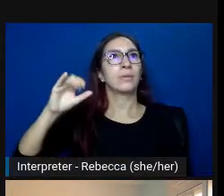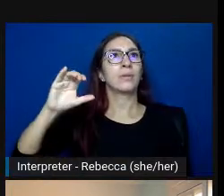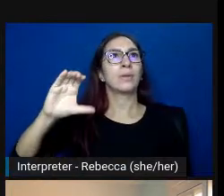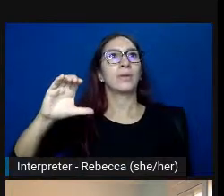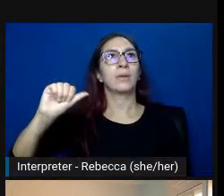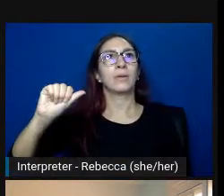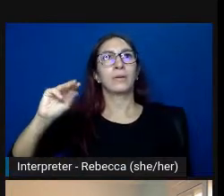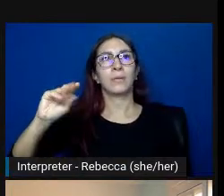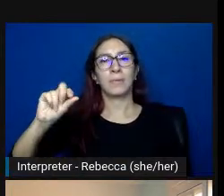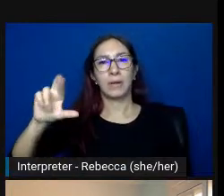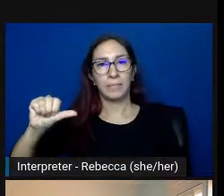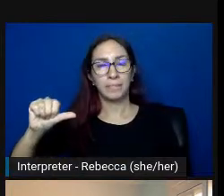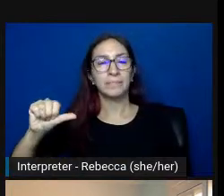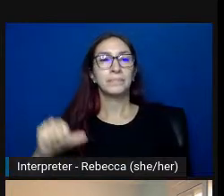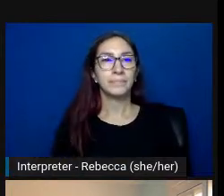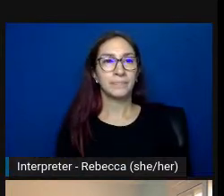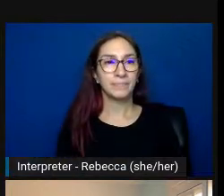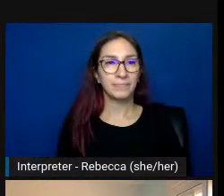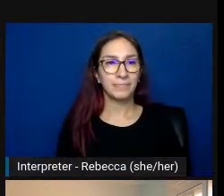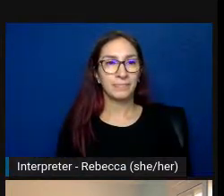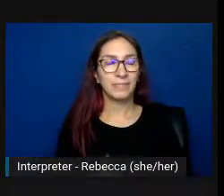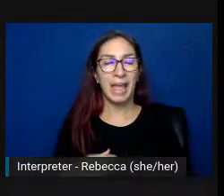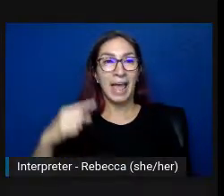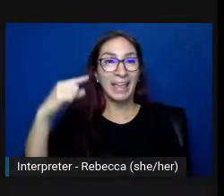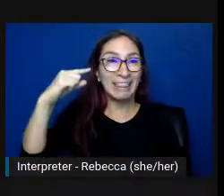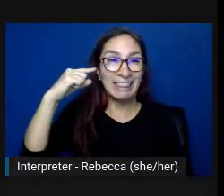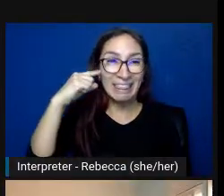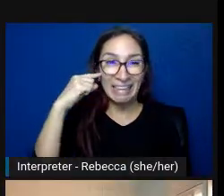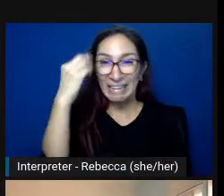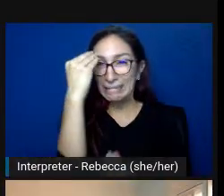we welcome Carlos Camara Carlos Camara: Thank you very much for this presentation.